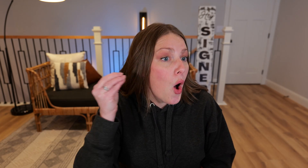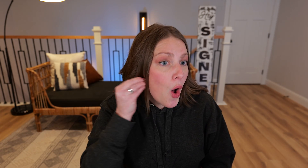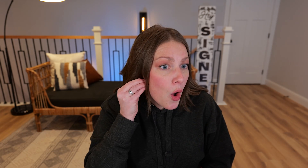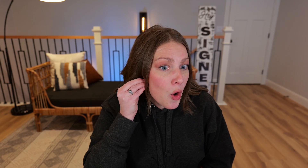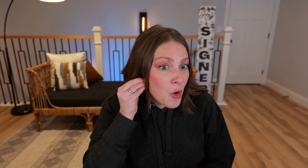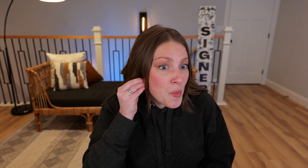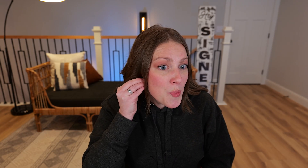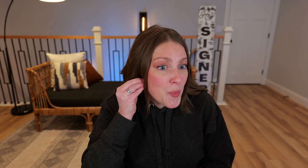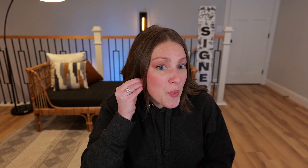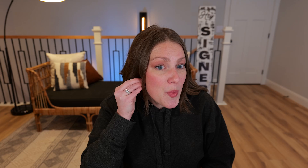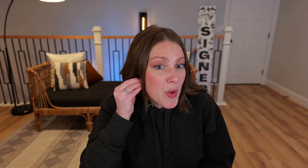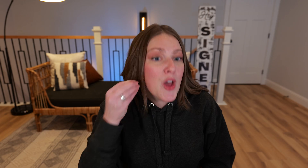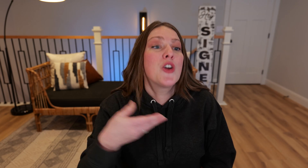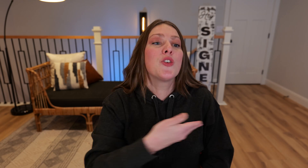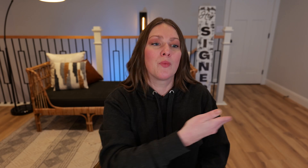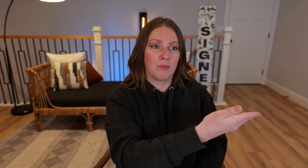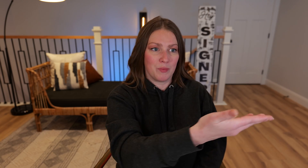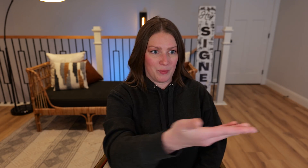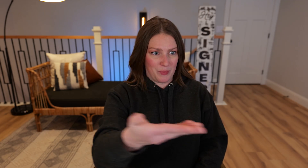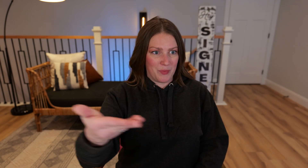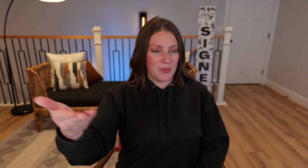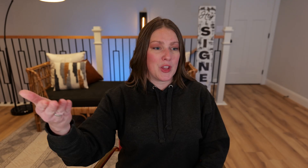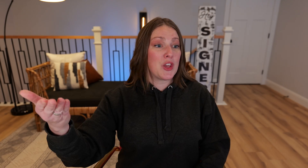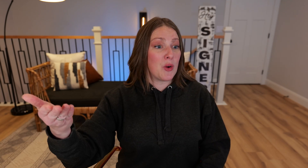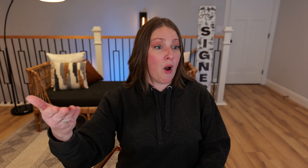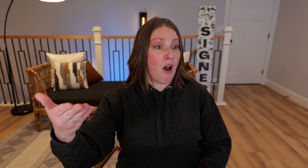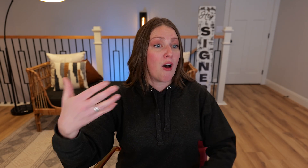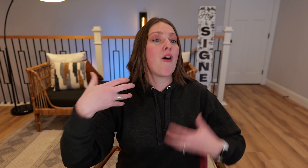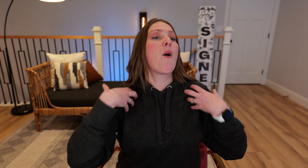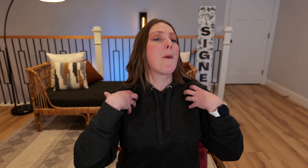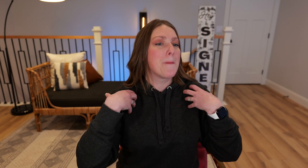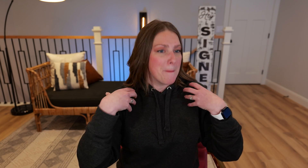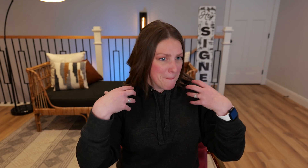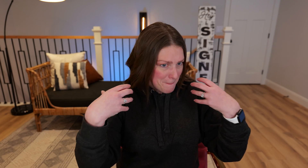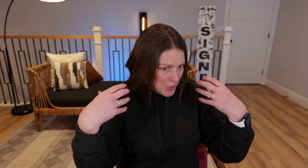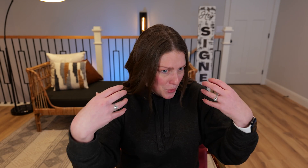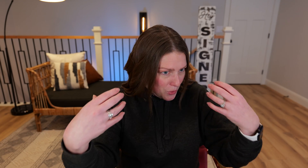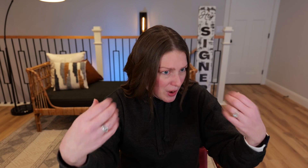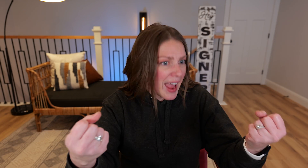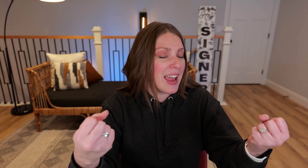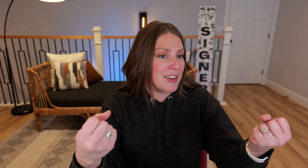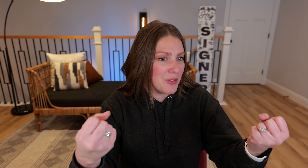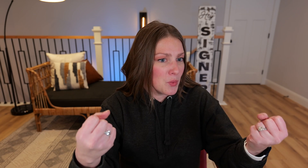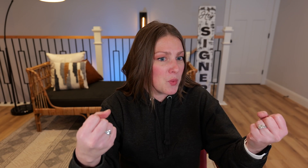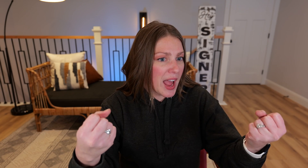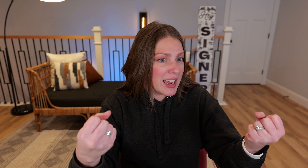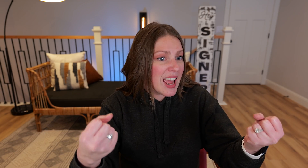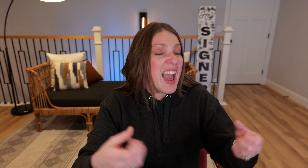home. You all brave, right?